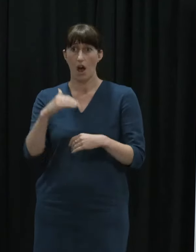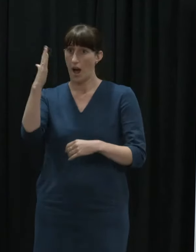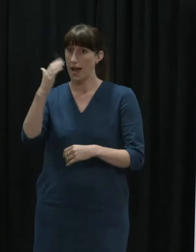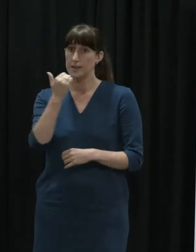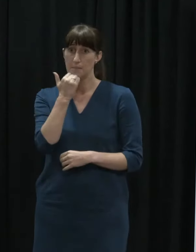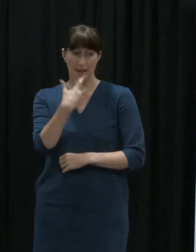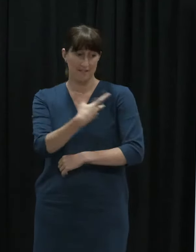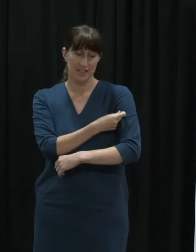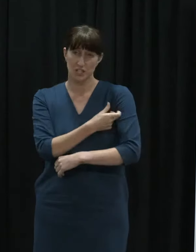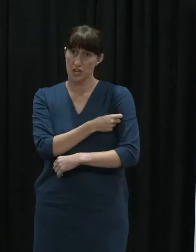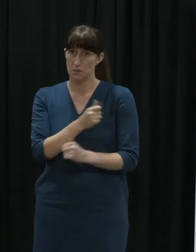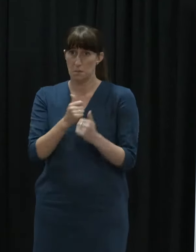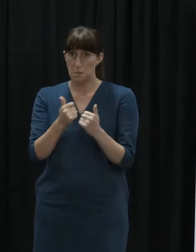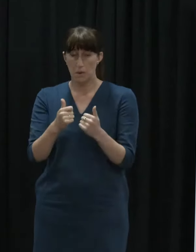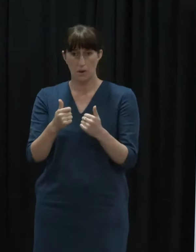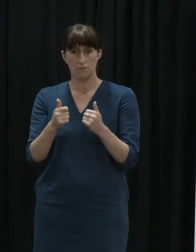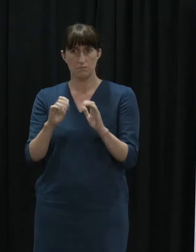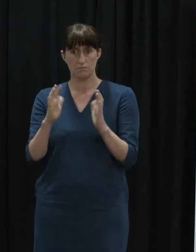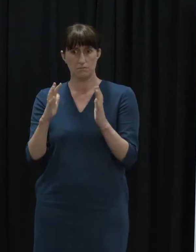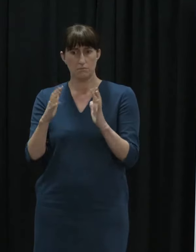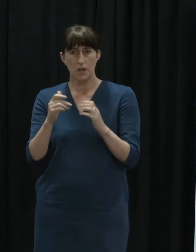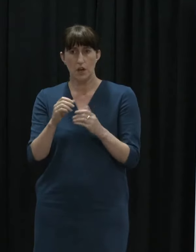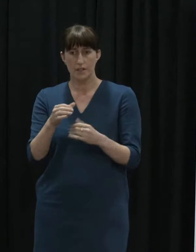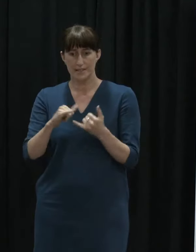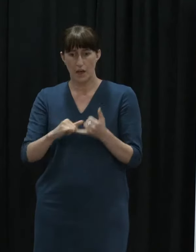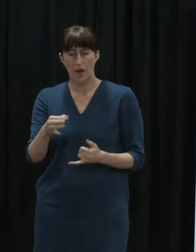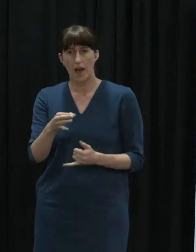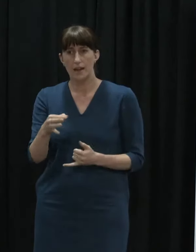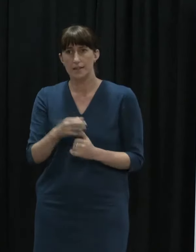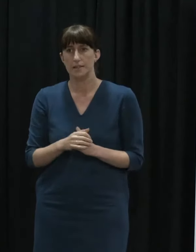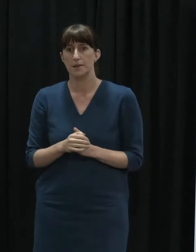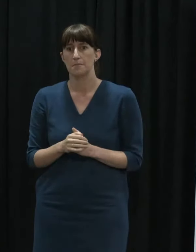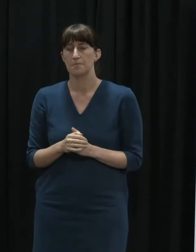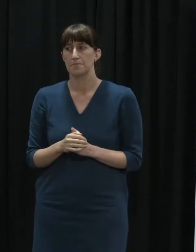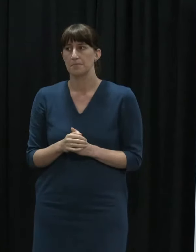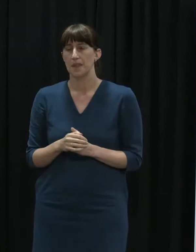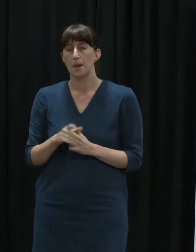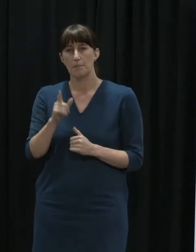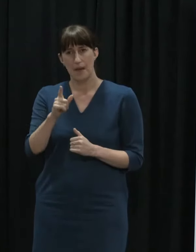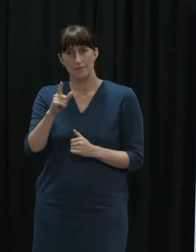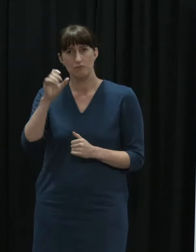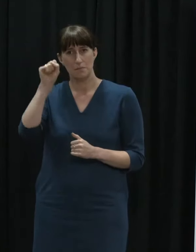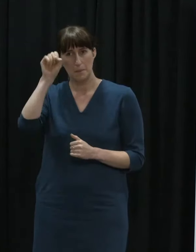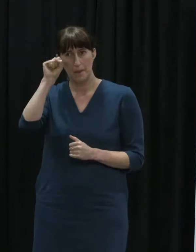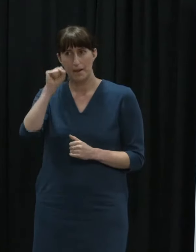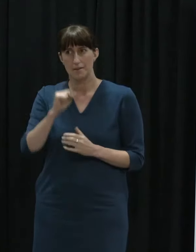At the moment they are in an exceptional position, high rates of vaccination, very location numbers. We are where we are now as we make a transition but I do